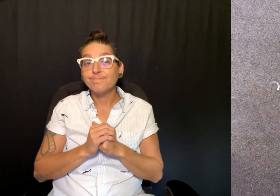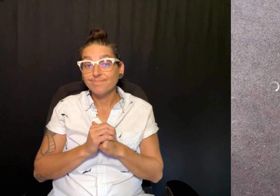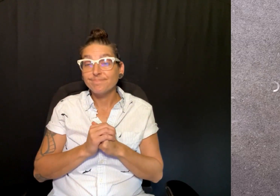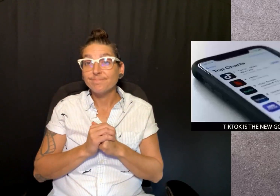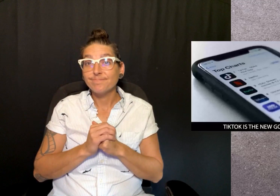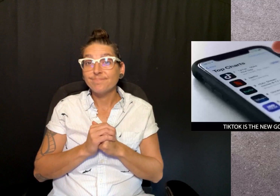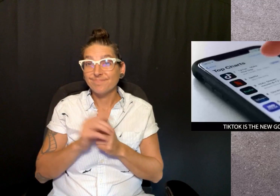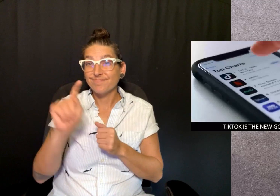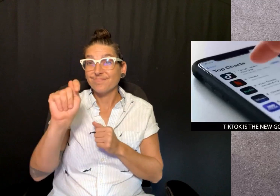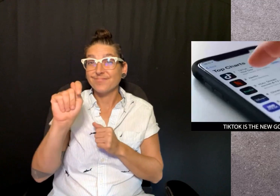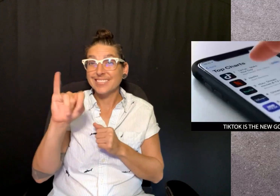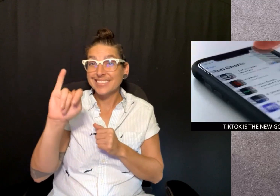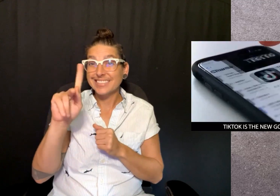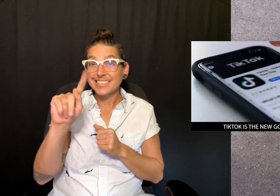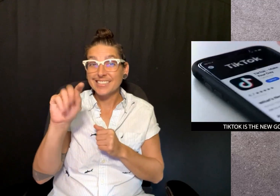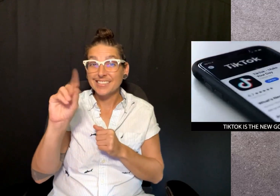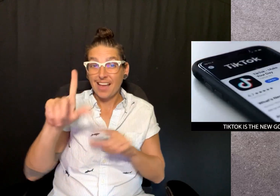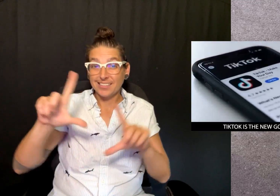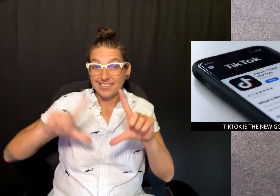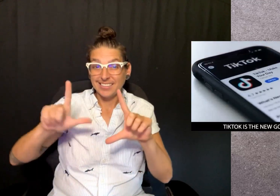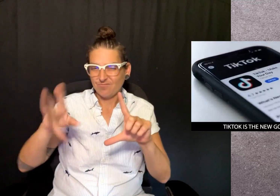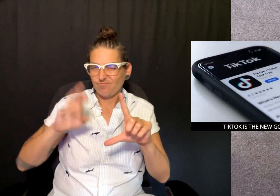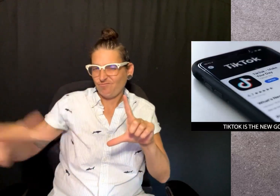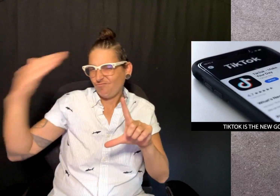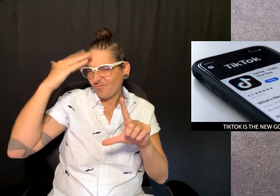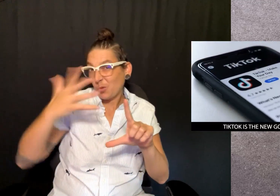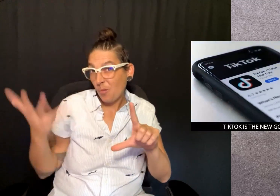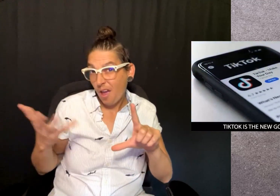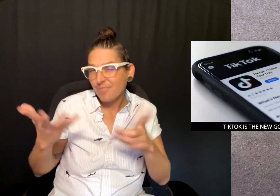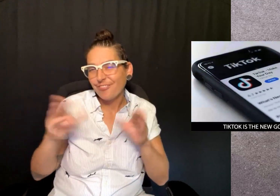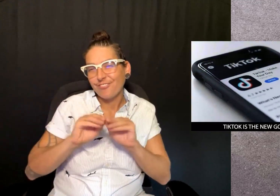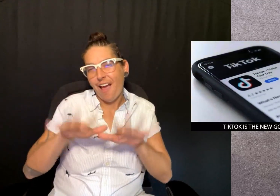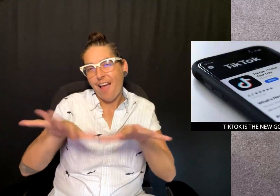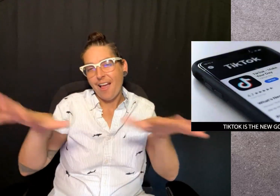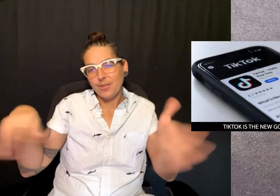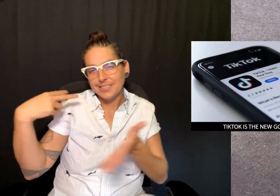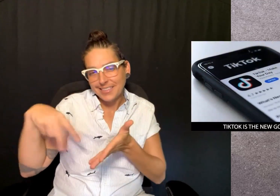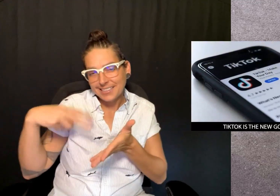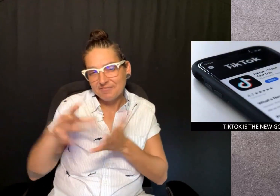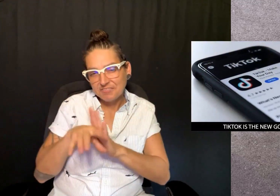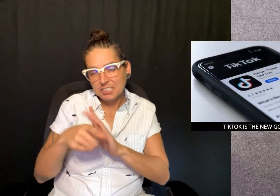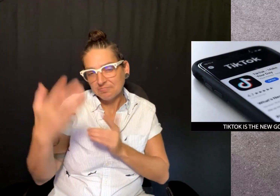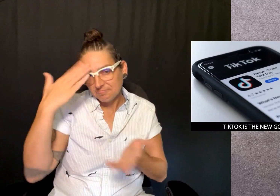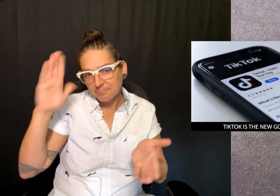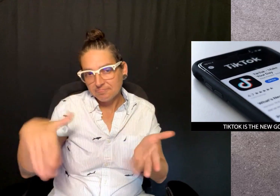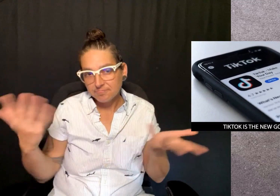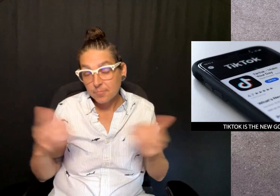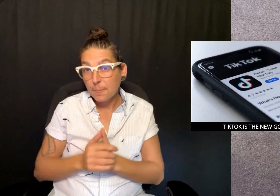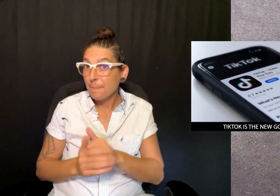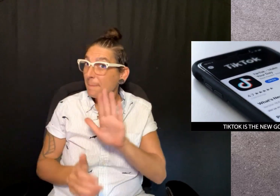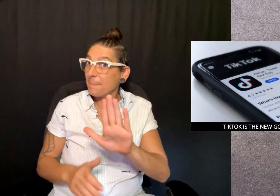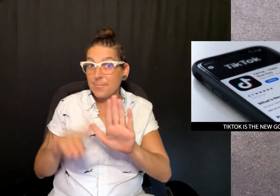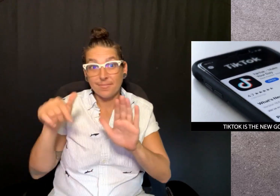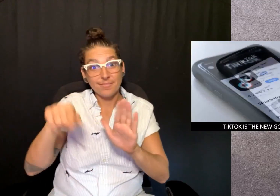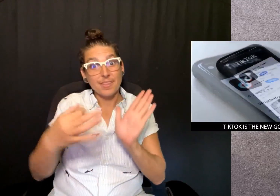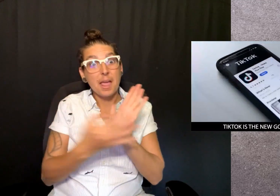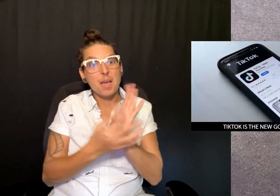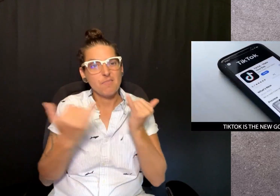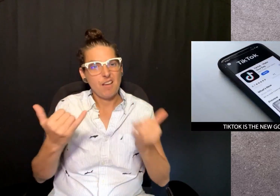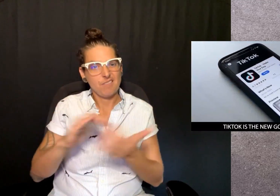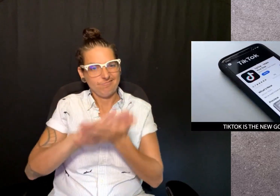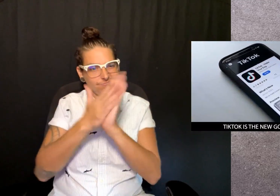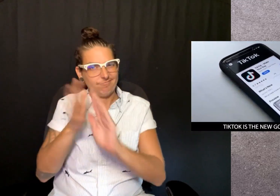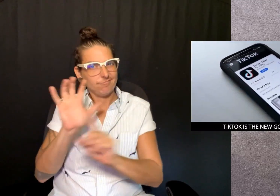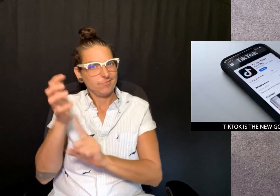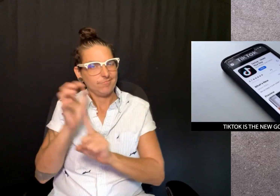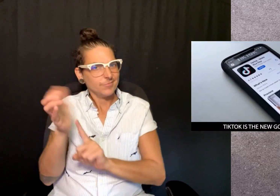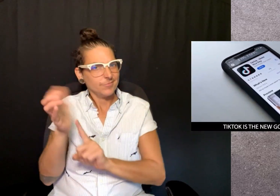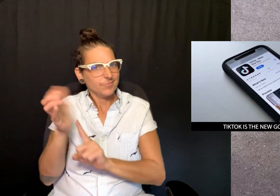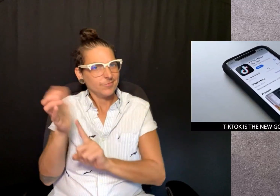in the new year TikTok is well known for its viral dance videos but the app is now becoming